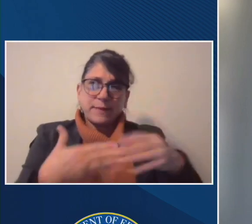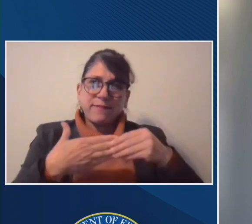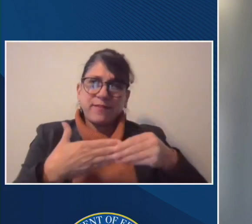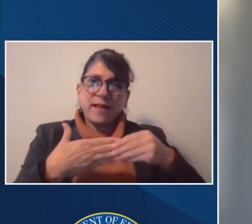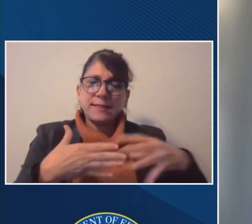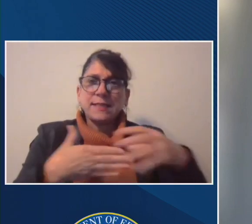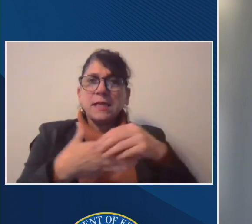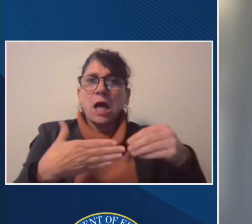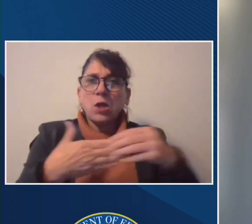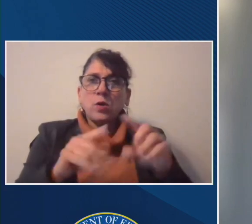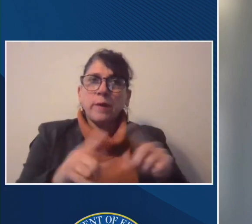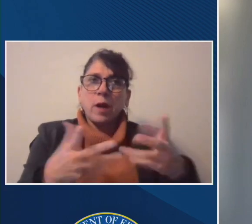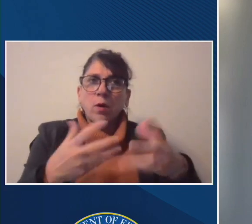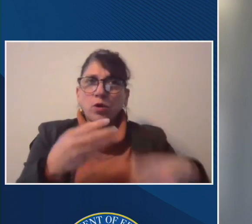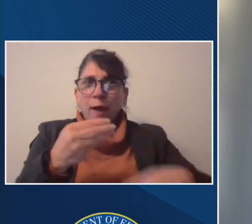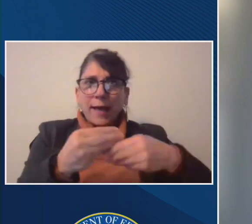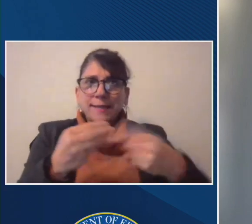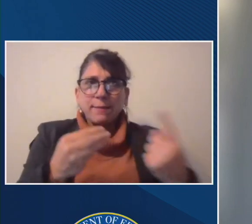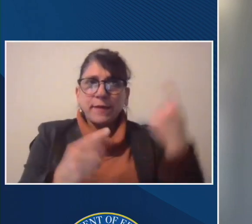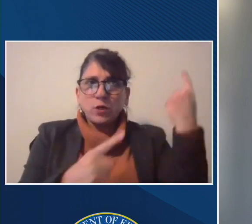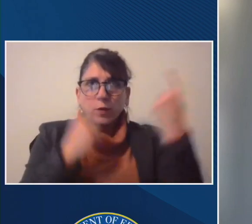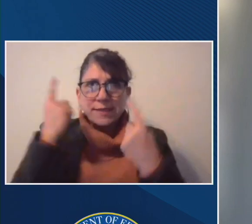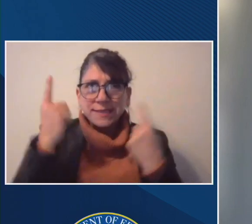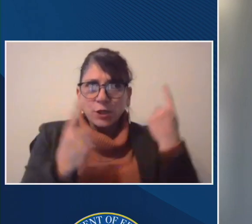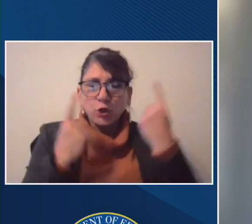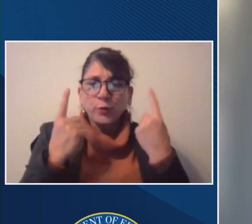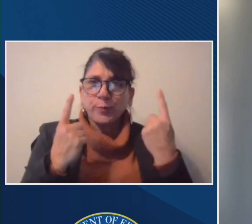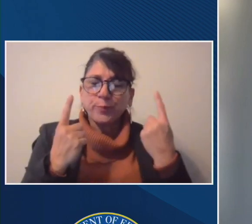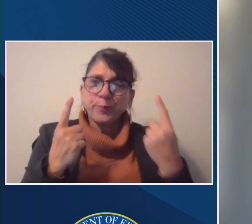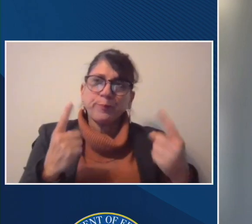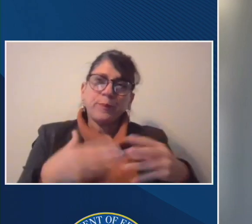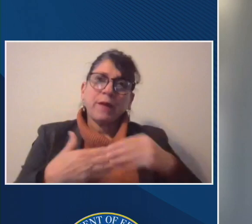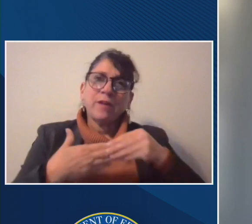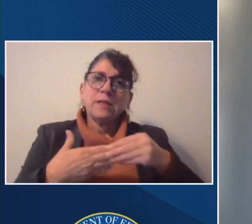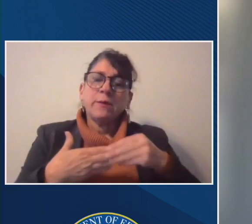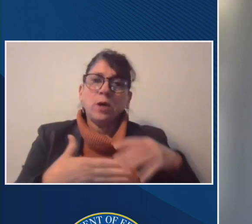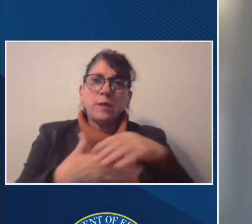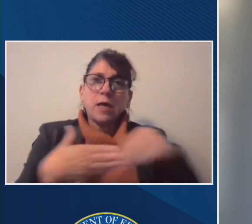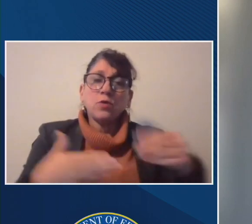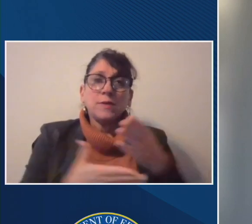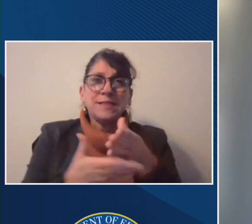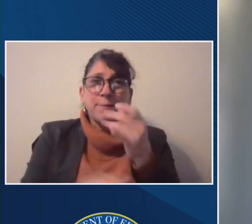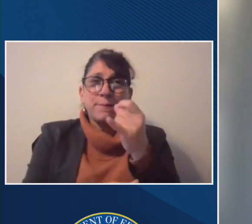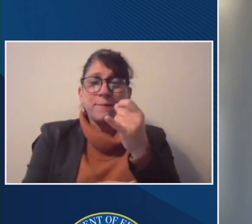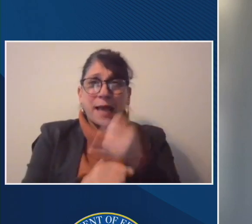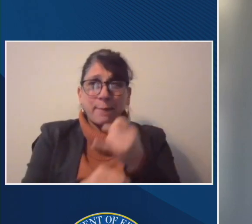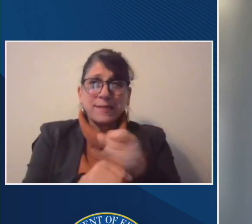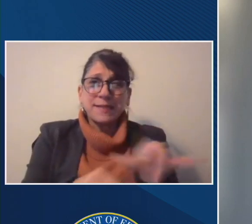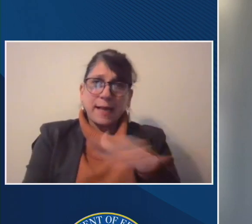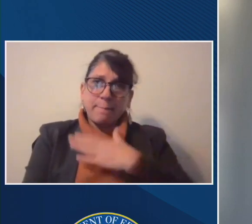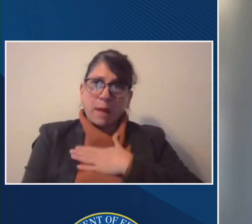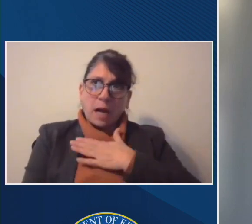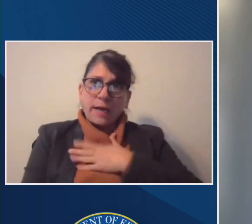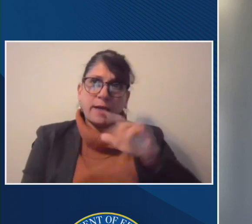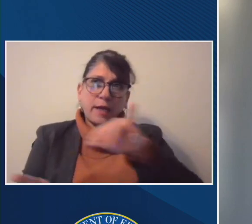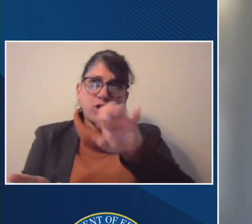add an item for consideration. The flex dollars on some campuses like my own and like Joe mentioned at Marist, roll